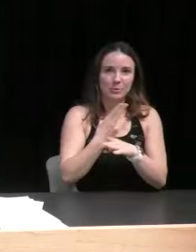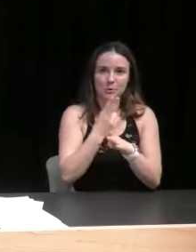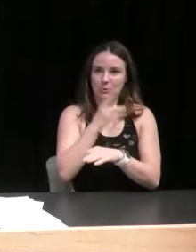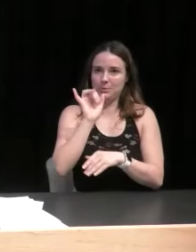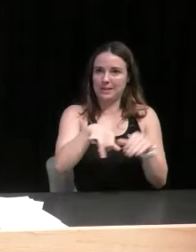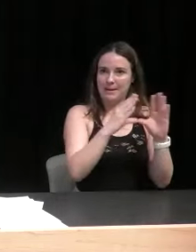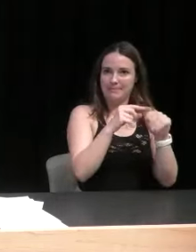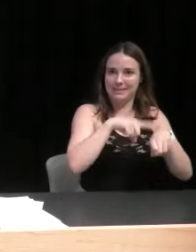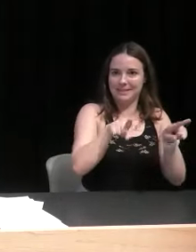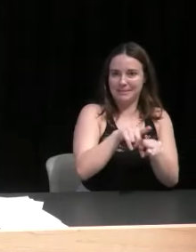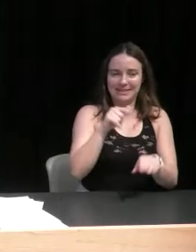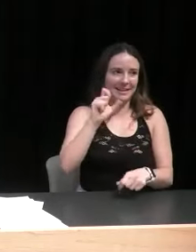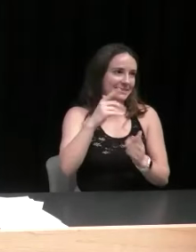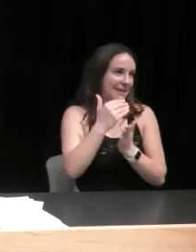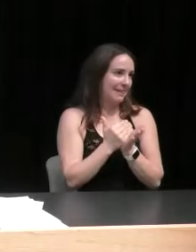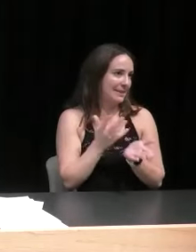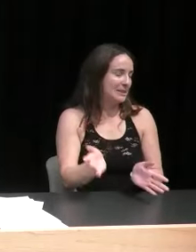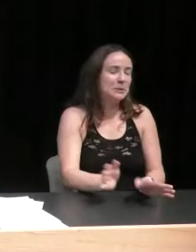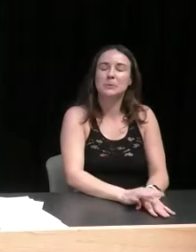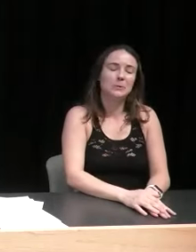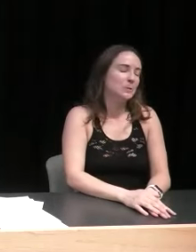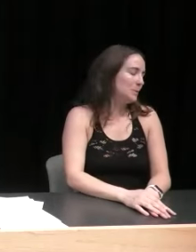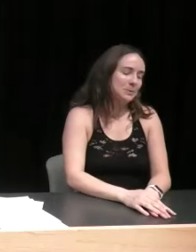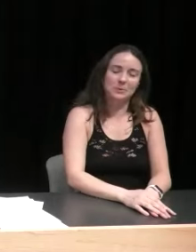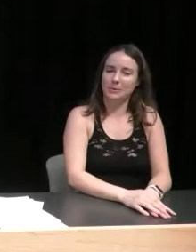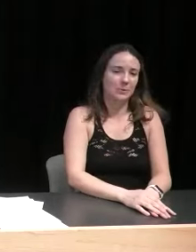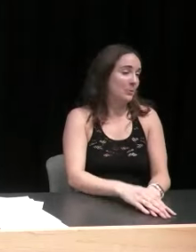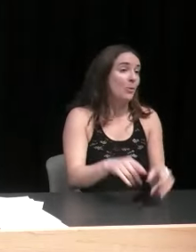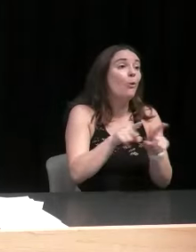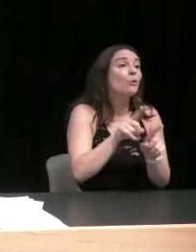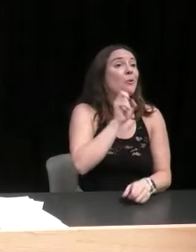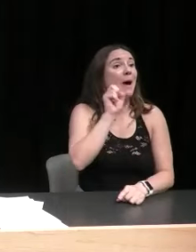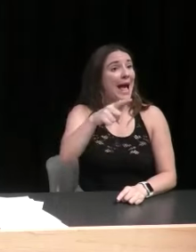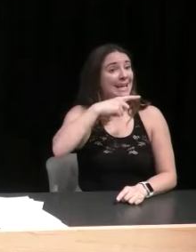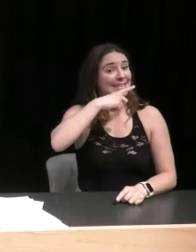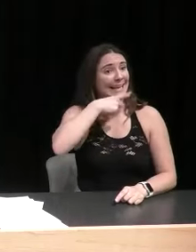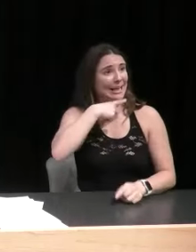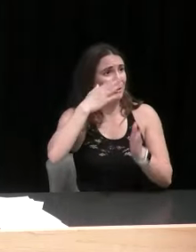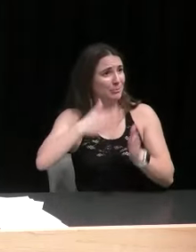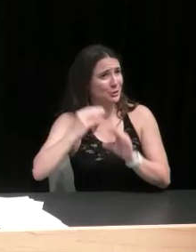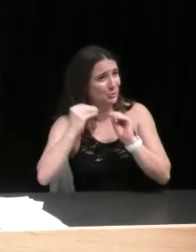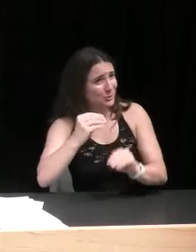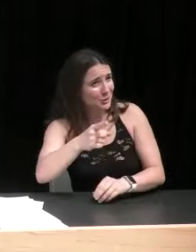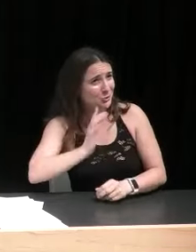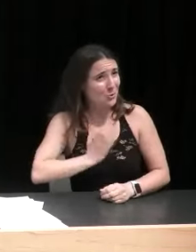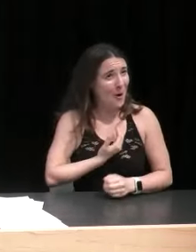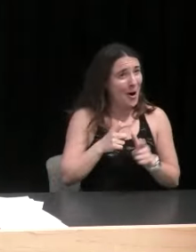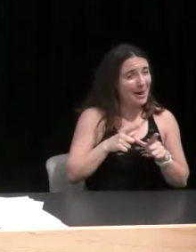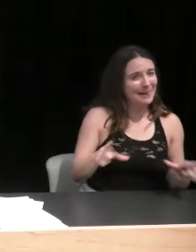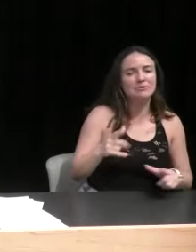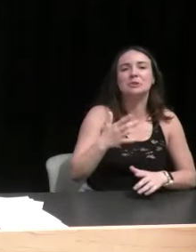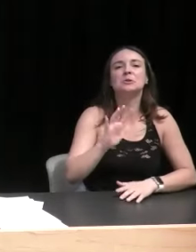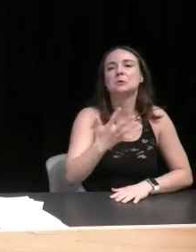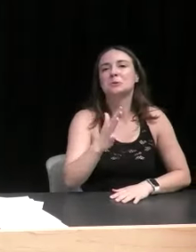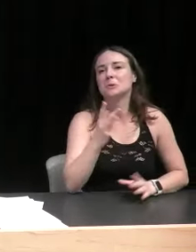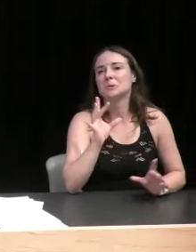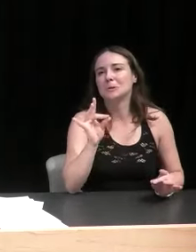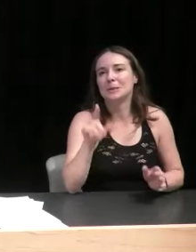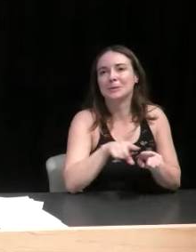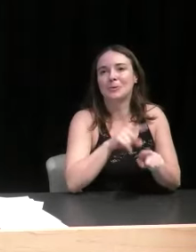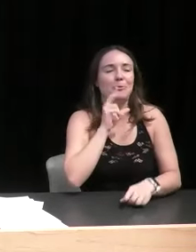sign for this what did you sign for that so taking up a meeting time with to replace it with an ASL